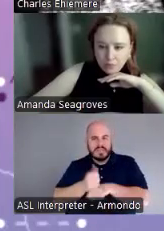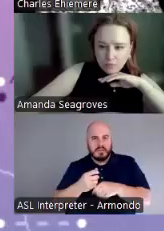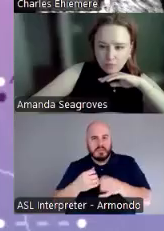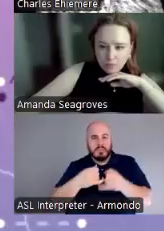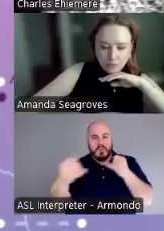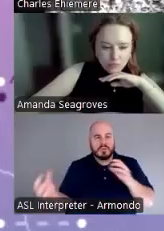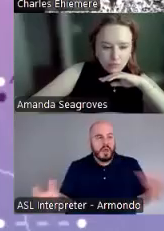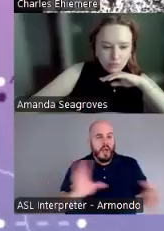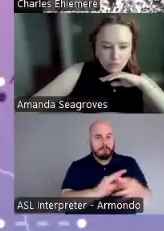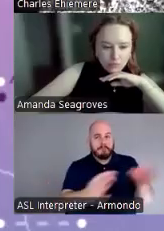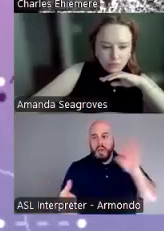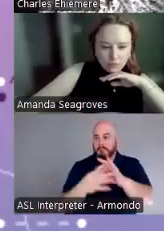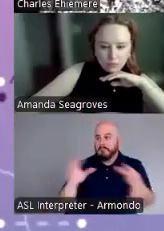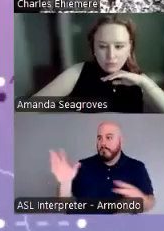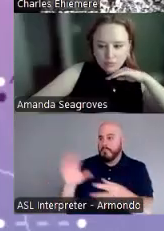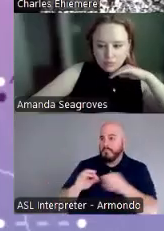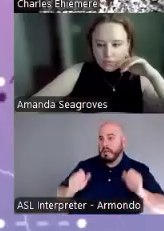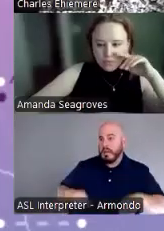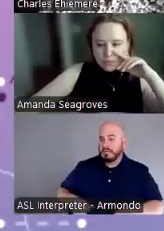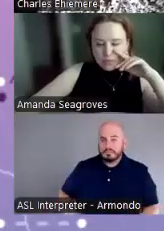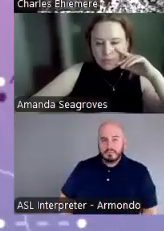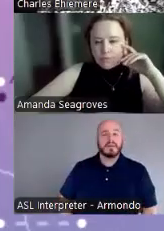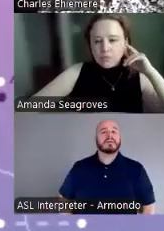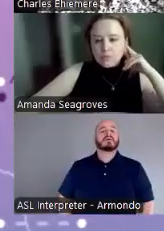So like I said, that is what we want to--